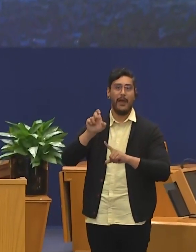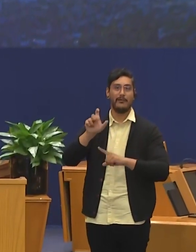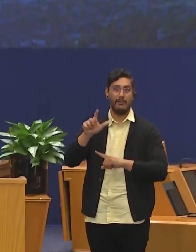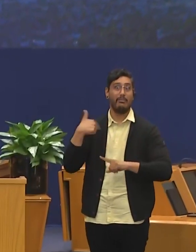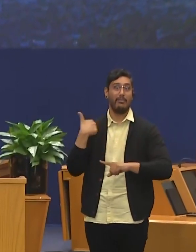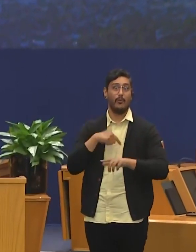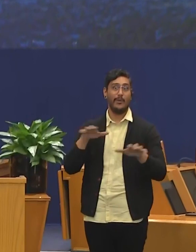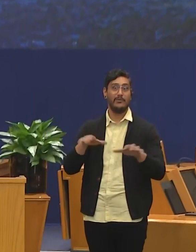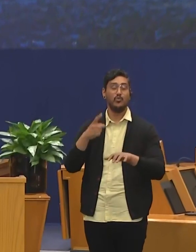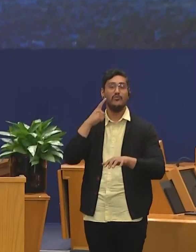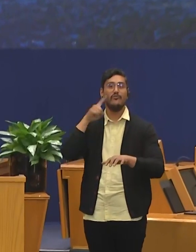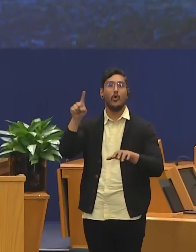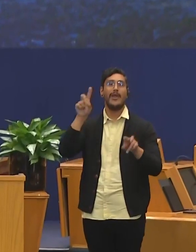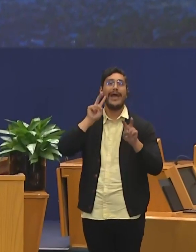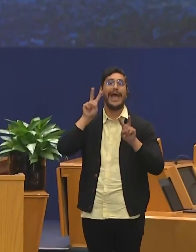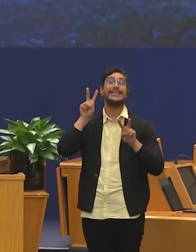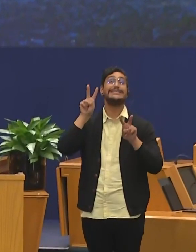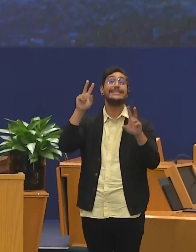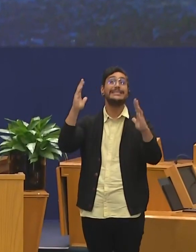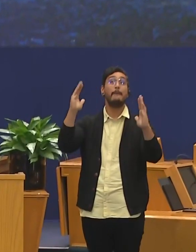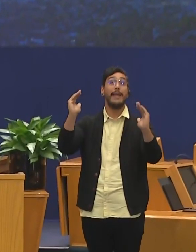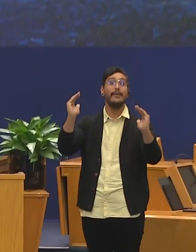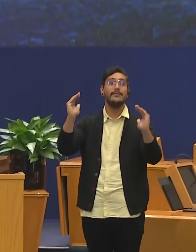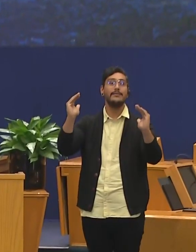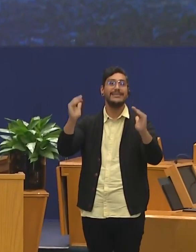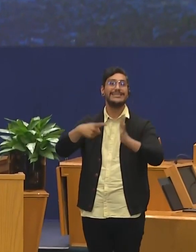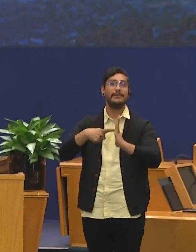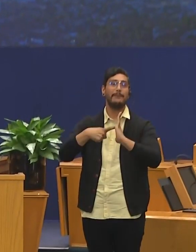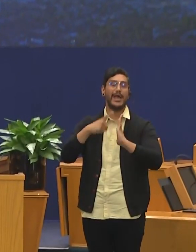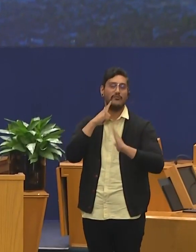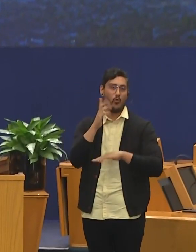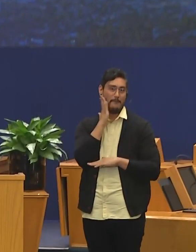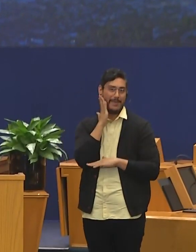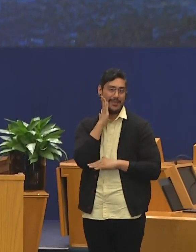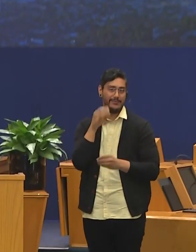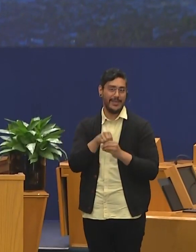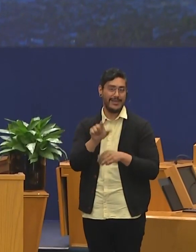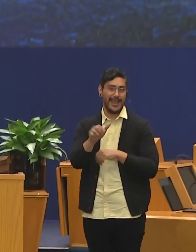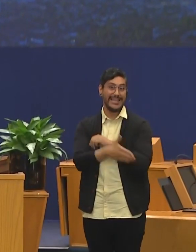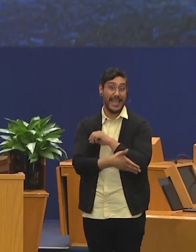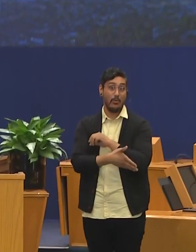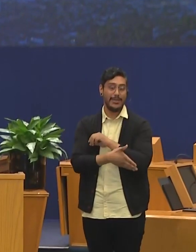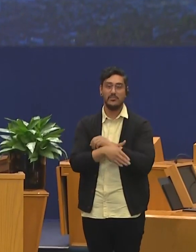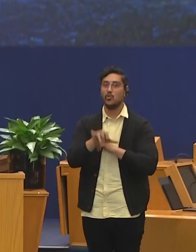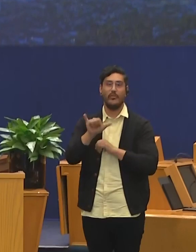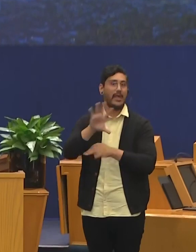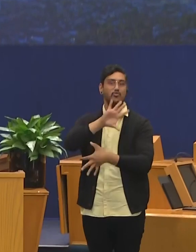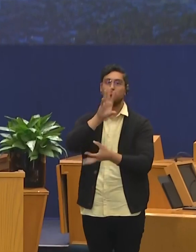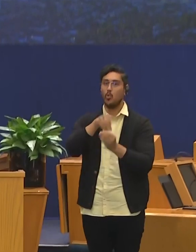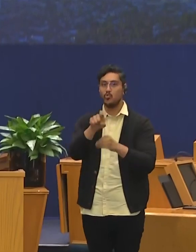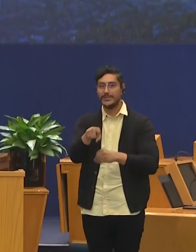THE MODELING THAT WE'VE BEEN DOING FOR ANTICIPATED DEMAND OF BEDS IN THE L.A. COUNTY REGION.